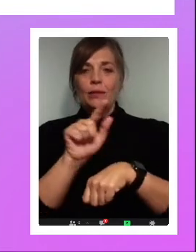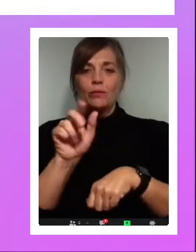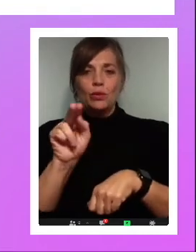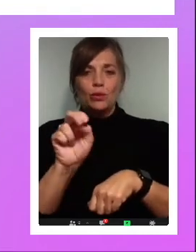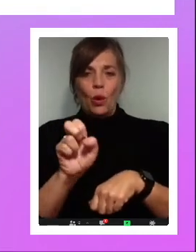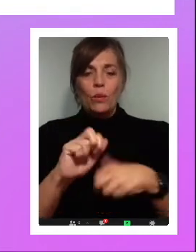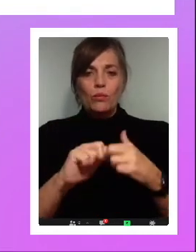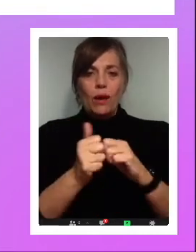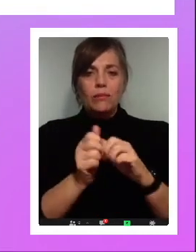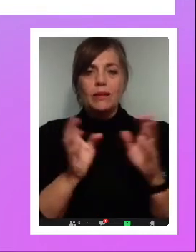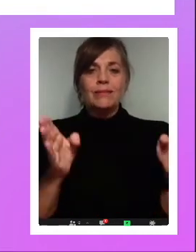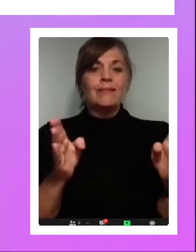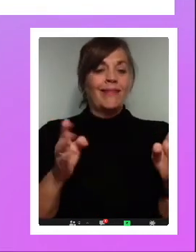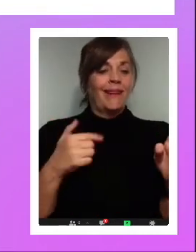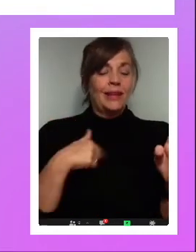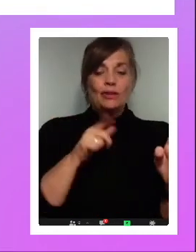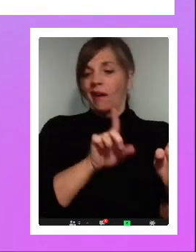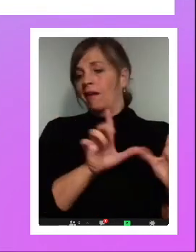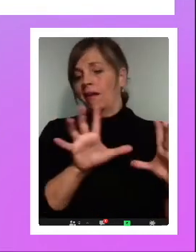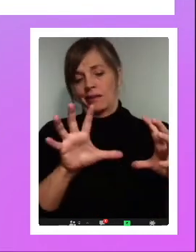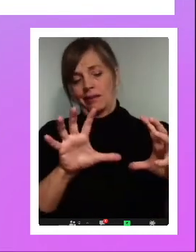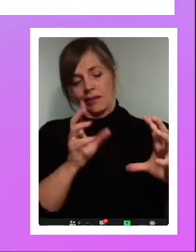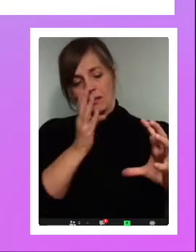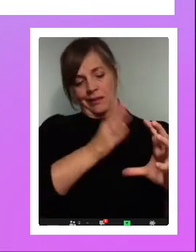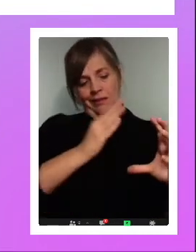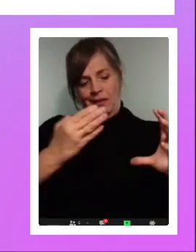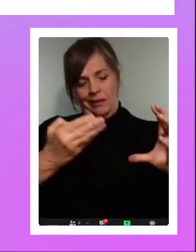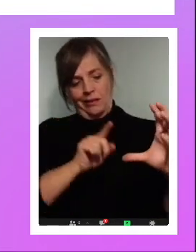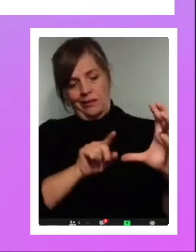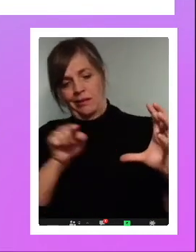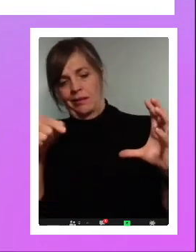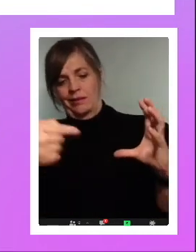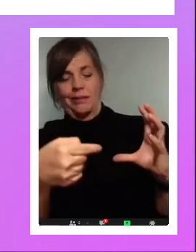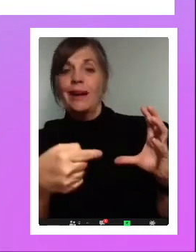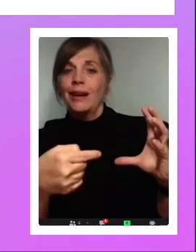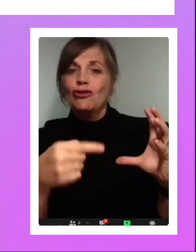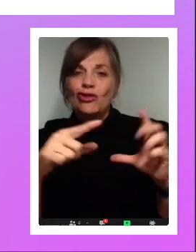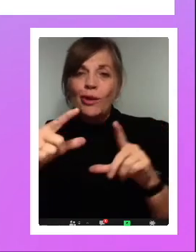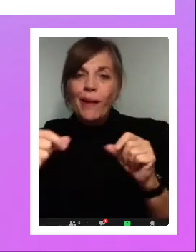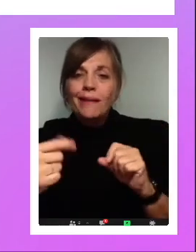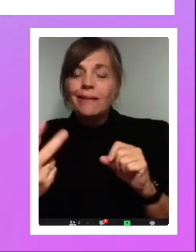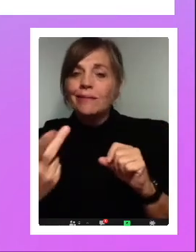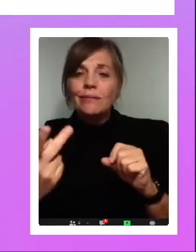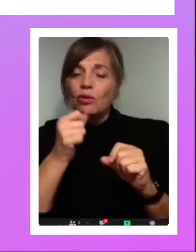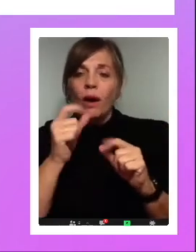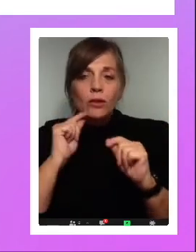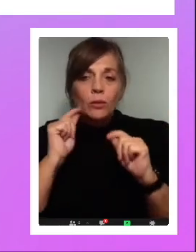that a colleague in Japan was up in order to have a phone call because we could just do our email whenever we were awake.